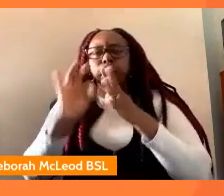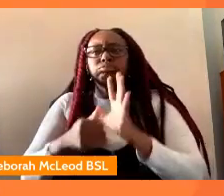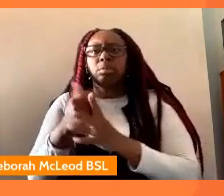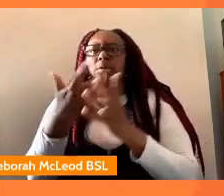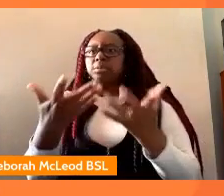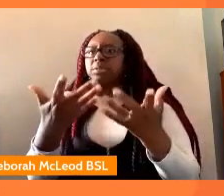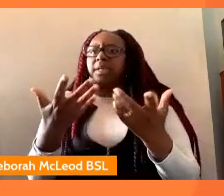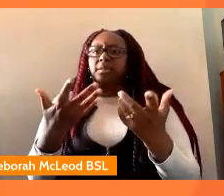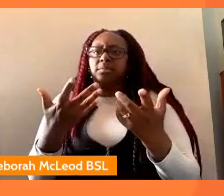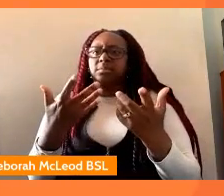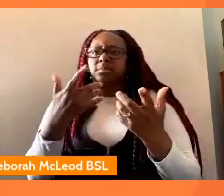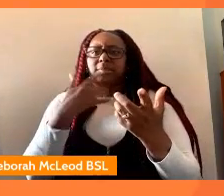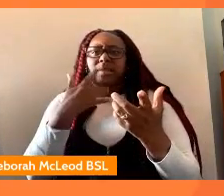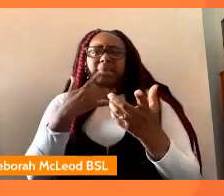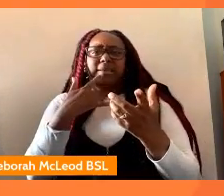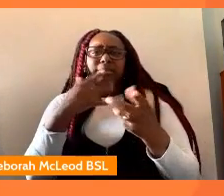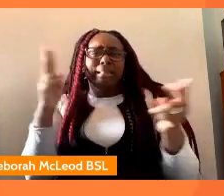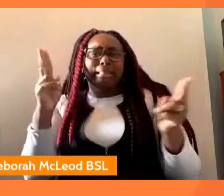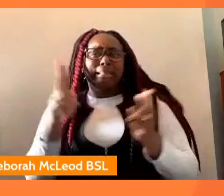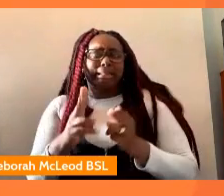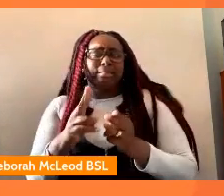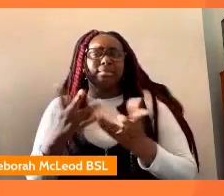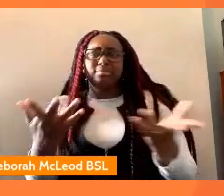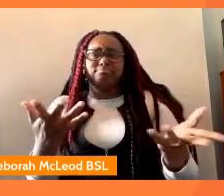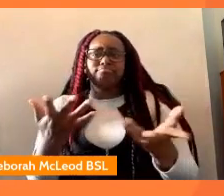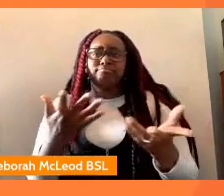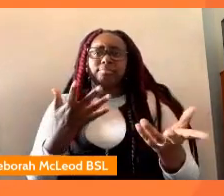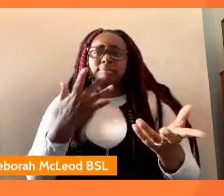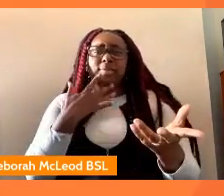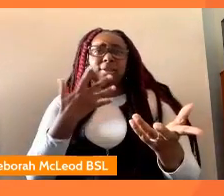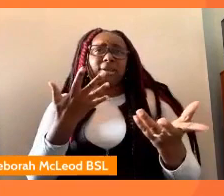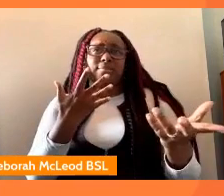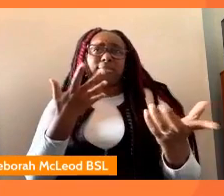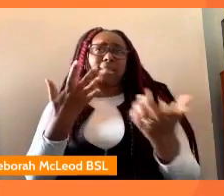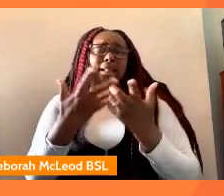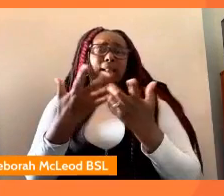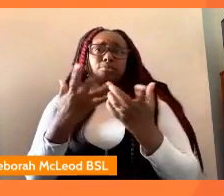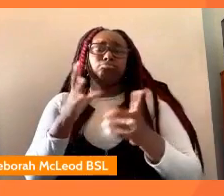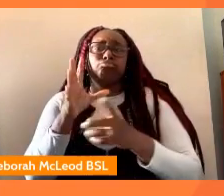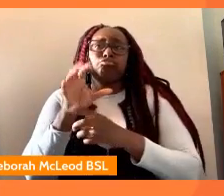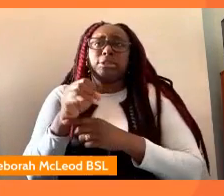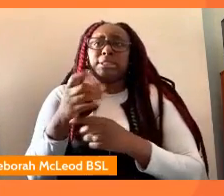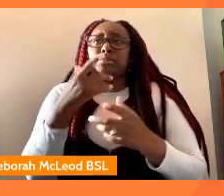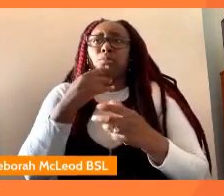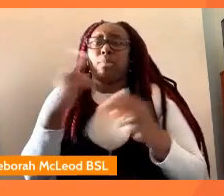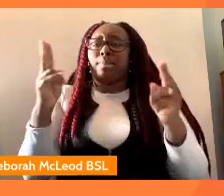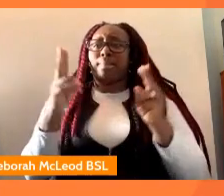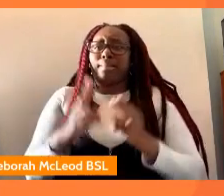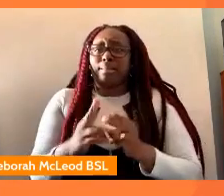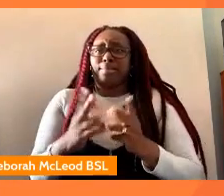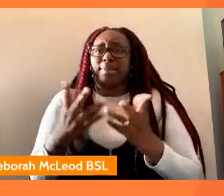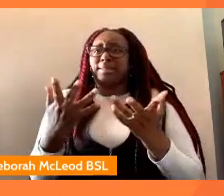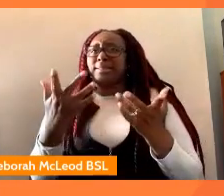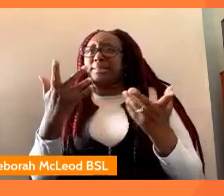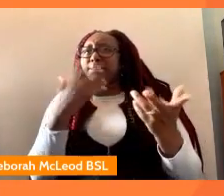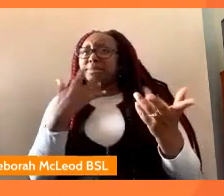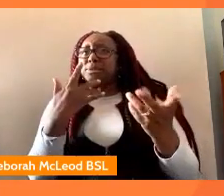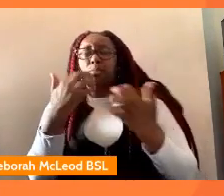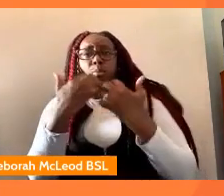They can be quite limited in the reach that they can have and they can be limited and limiting to audiences coming to them